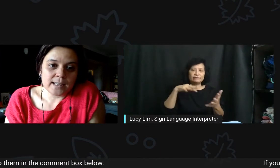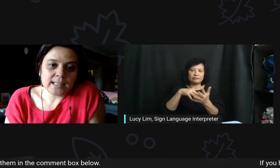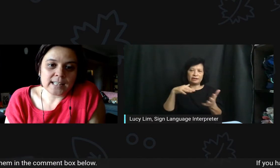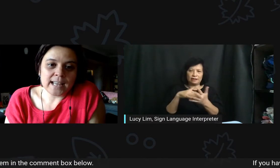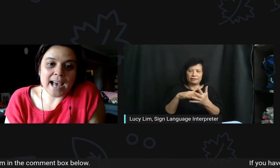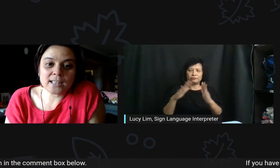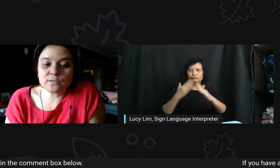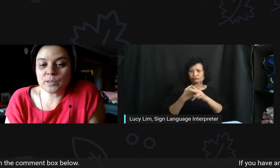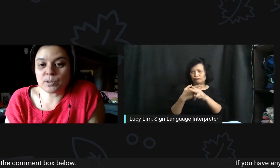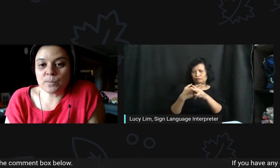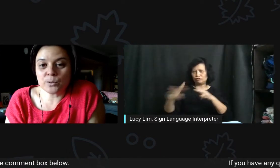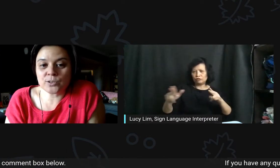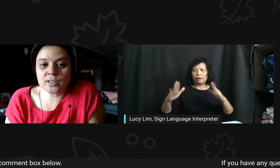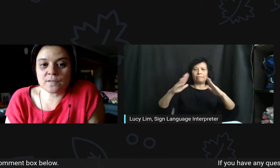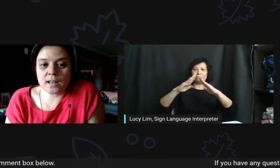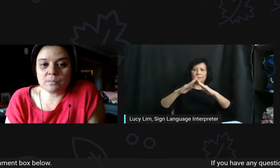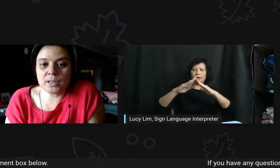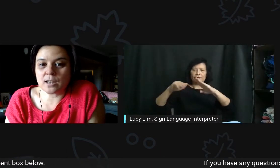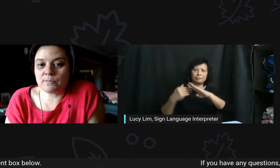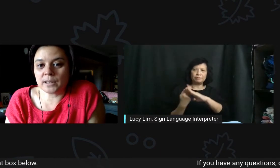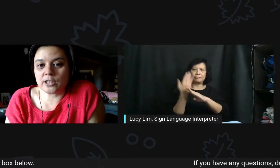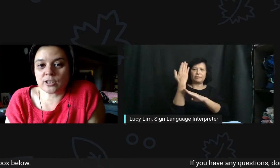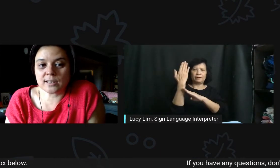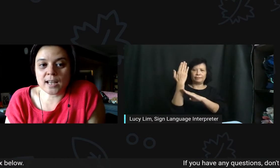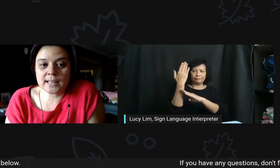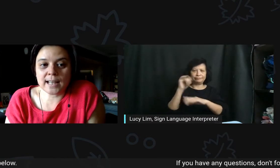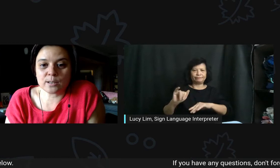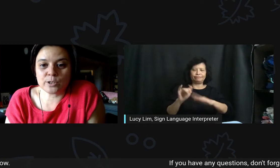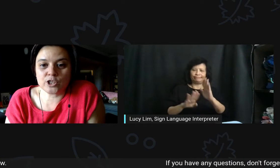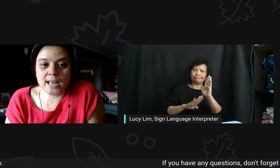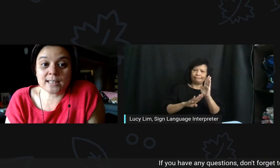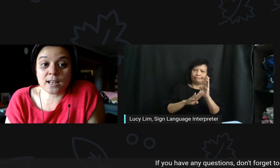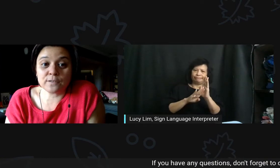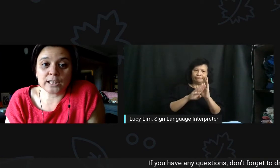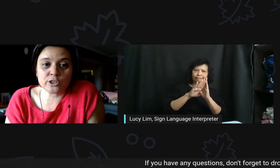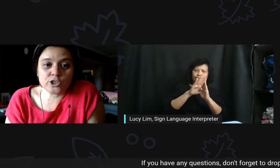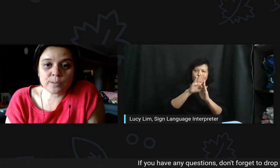He actively promotes the development of Malaysian Sign Language and Deaf leadership